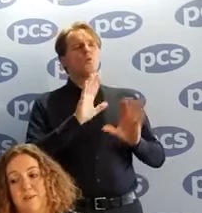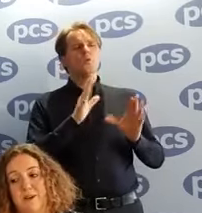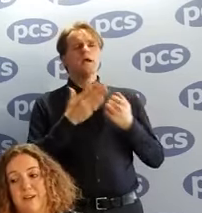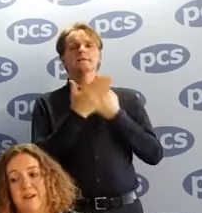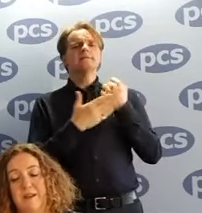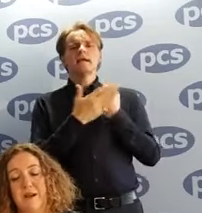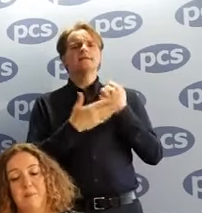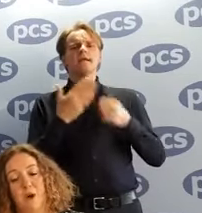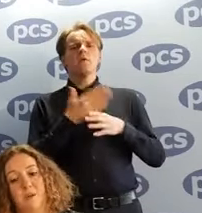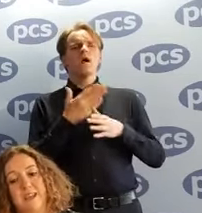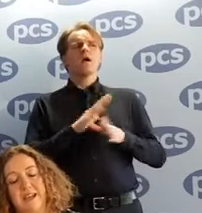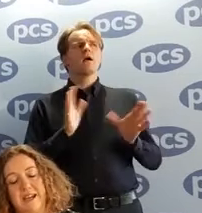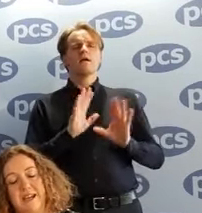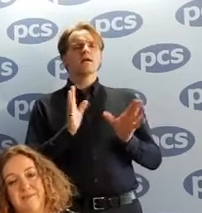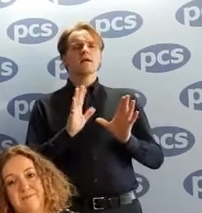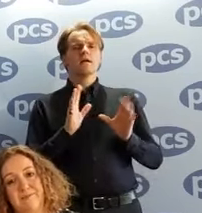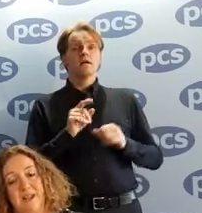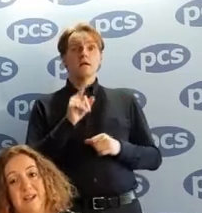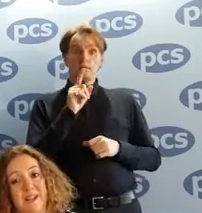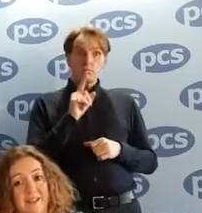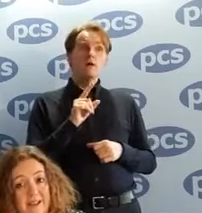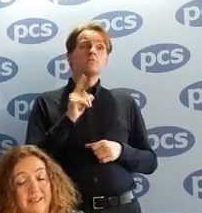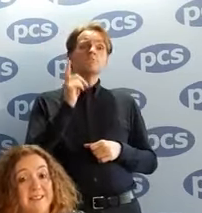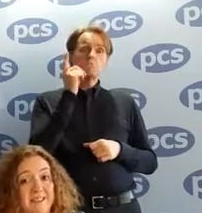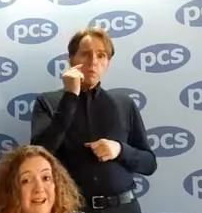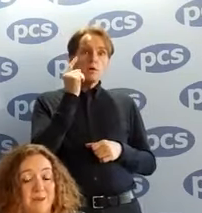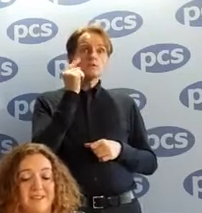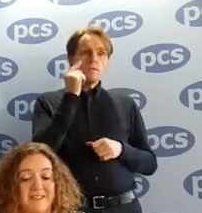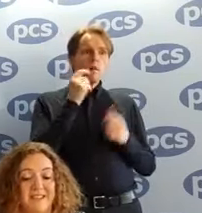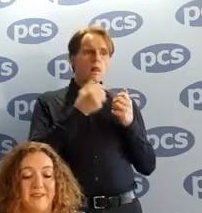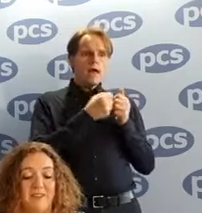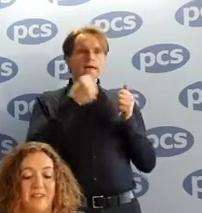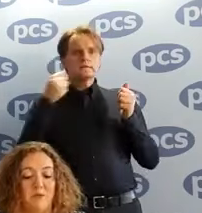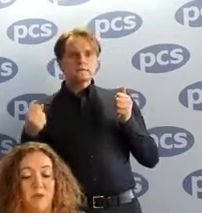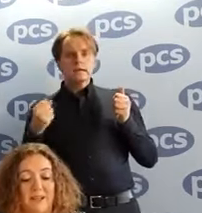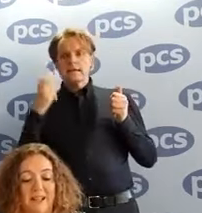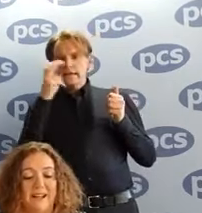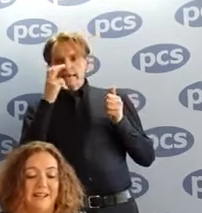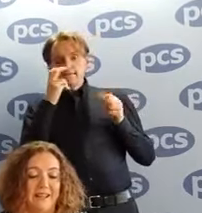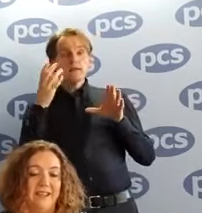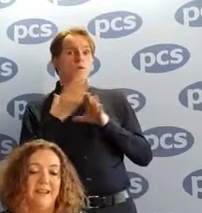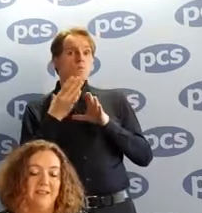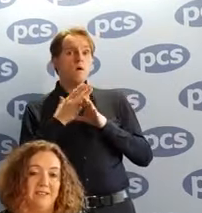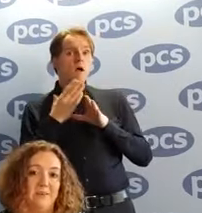working, but on the extending hours into the evening it was looking likely that